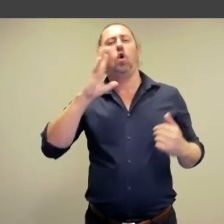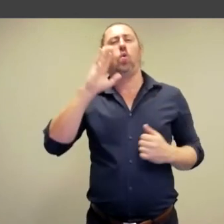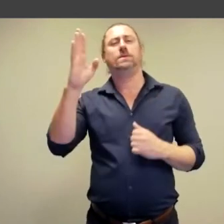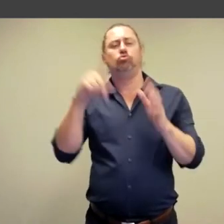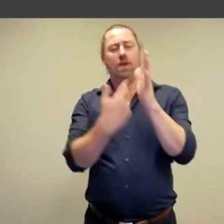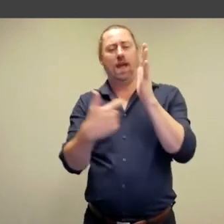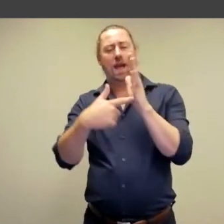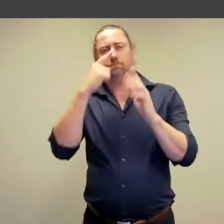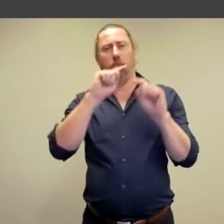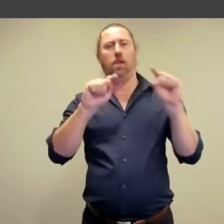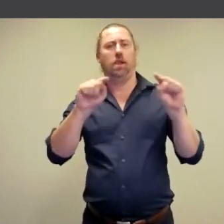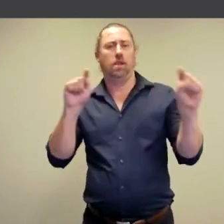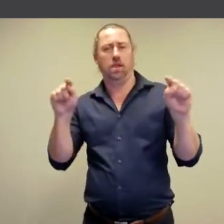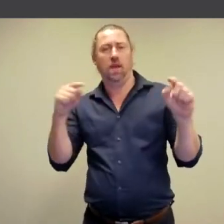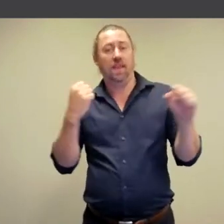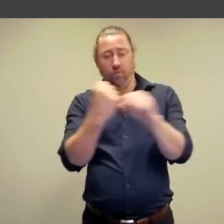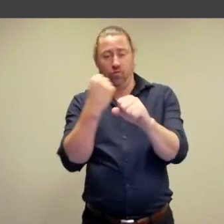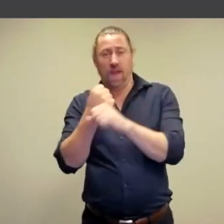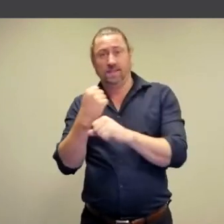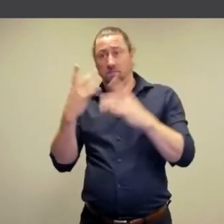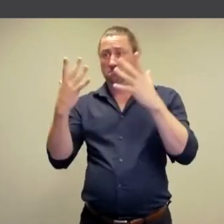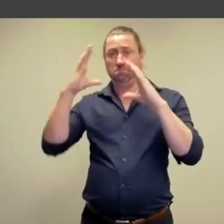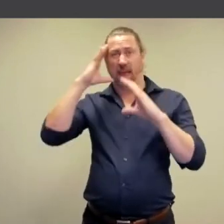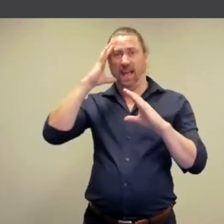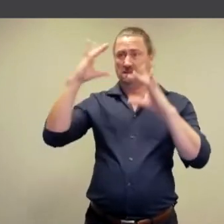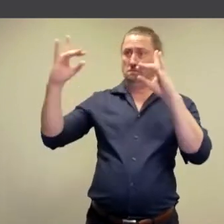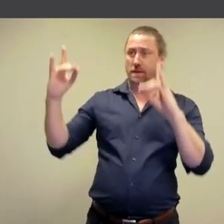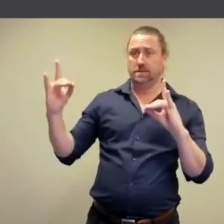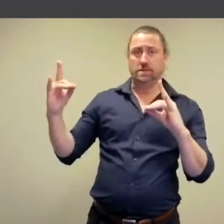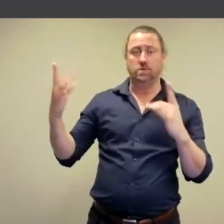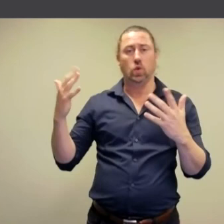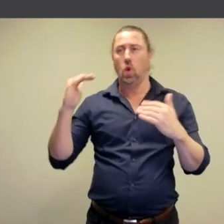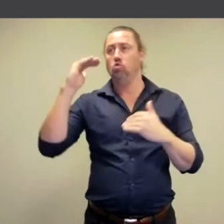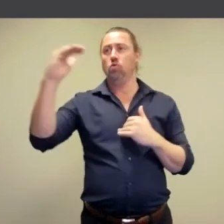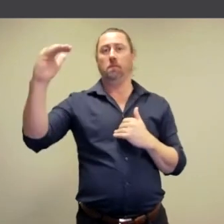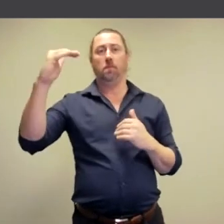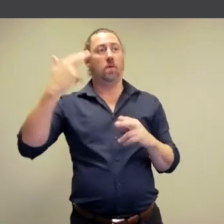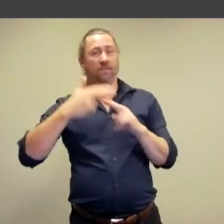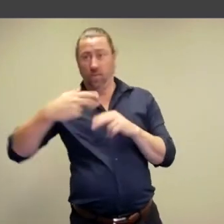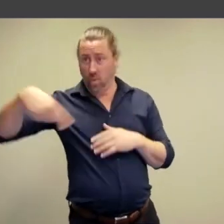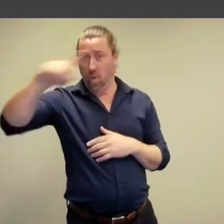who have all created beds or